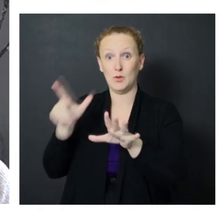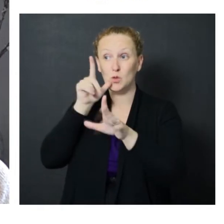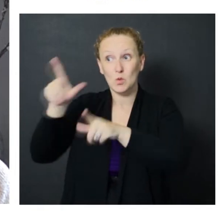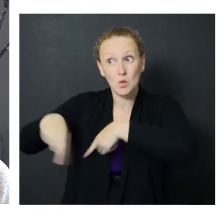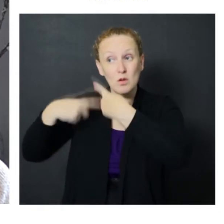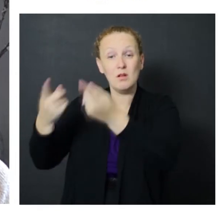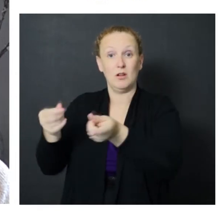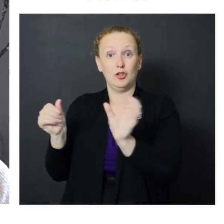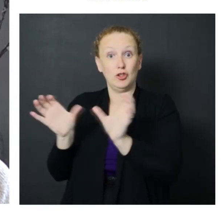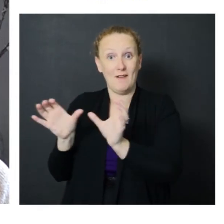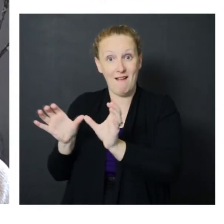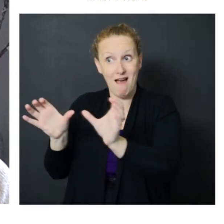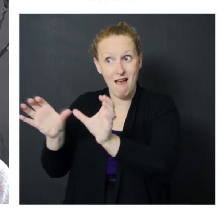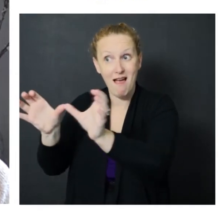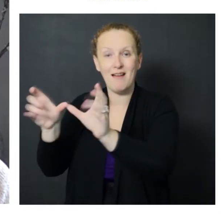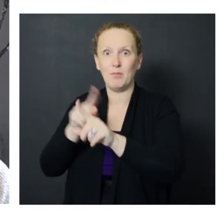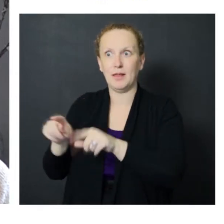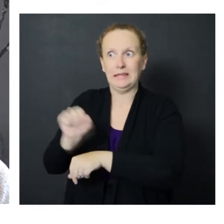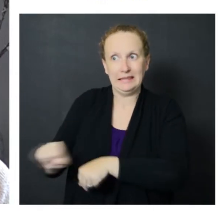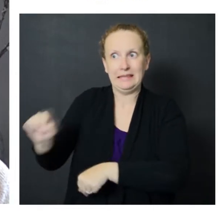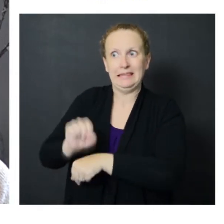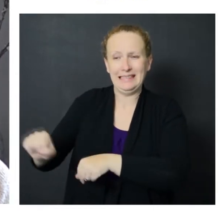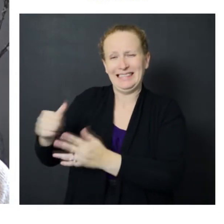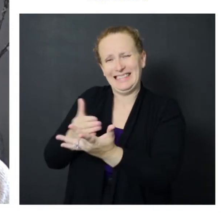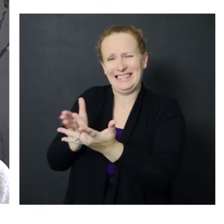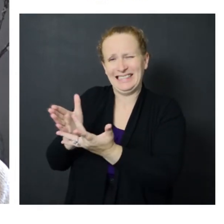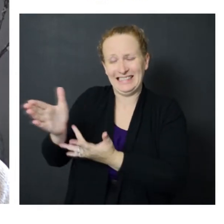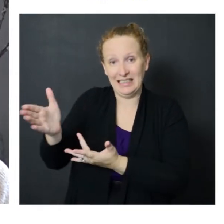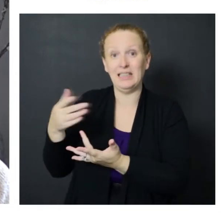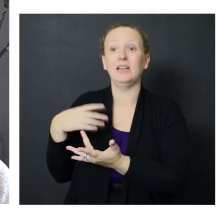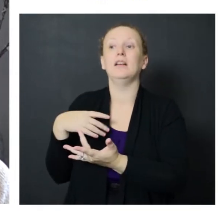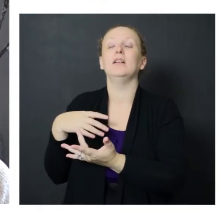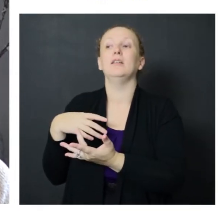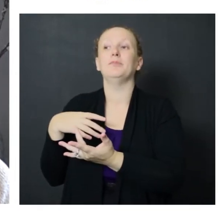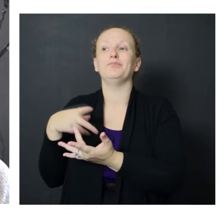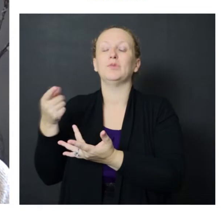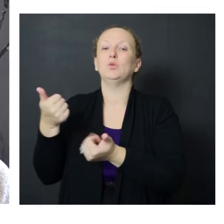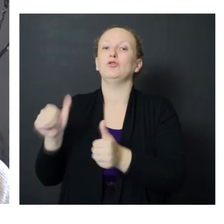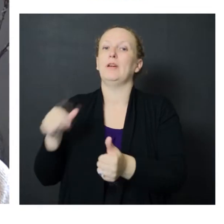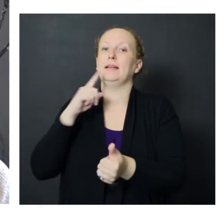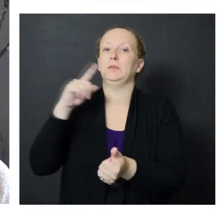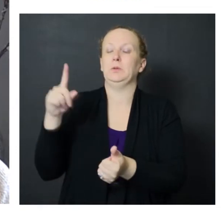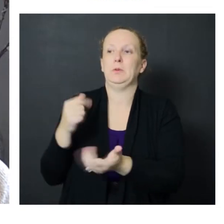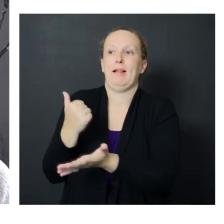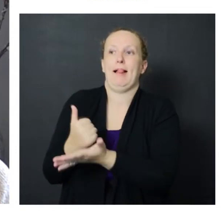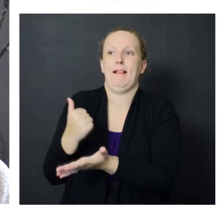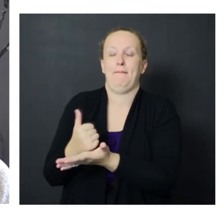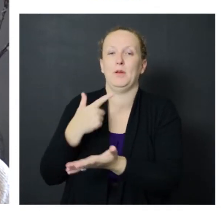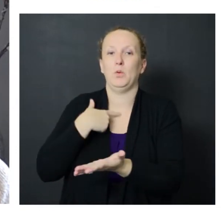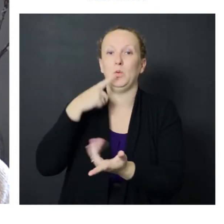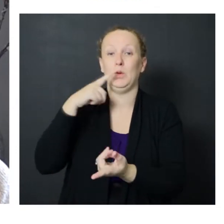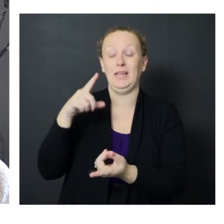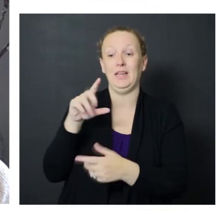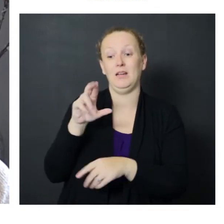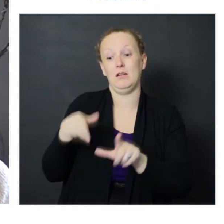been working all these weeks and months of the pandemic to reduce their renewal fee by 20%.